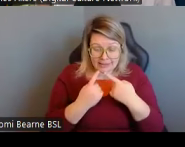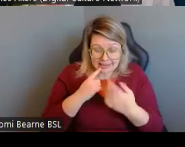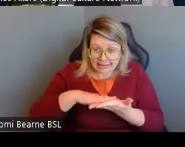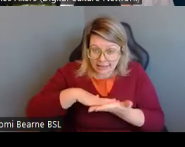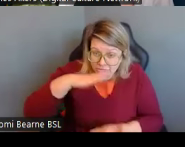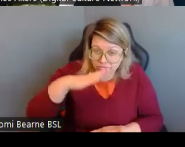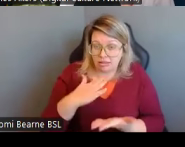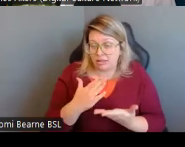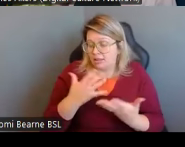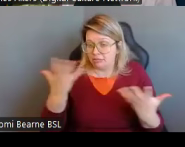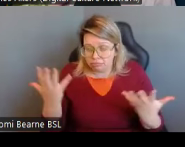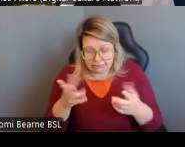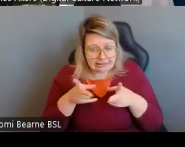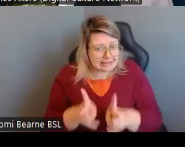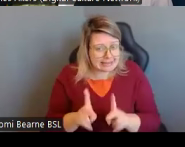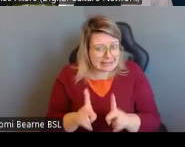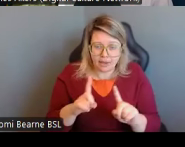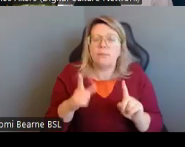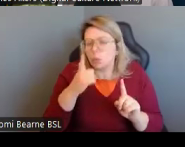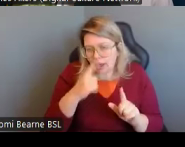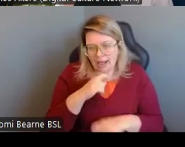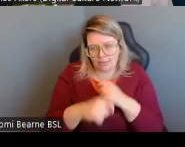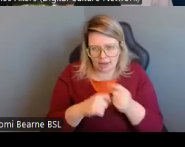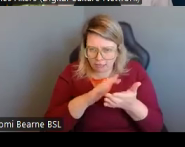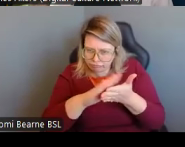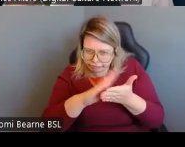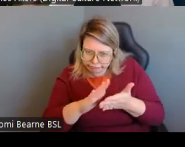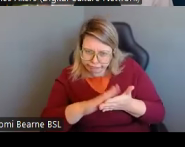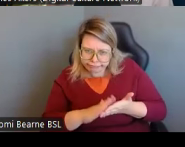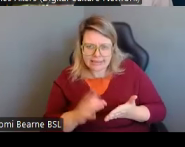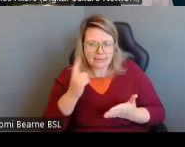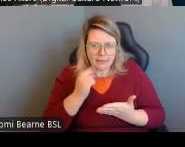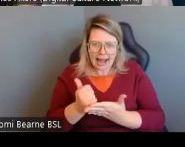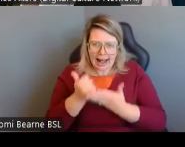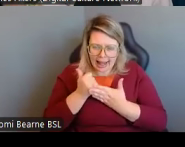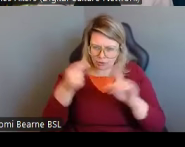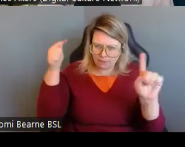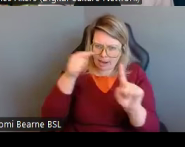You can simplify things and you can focus on the things that are going to tell your story and tell the journey that you're going on.